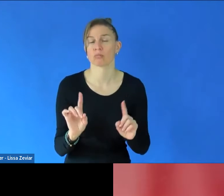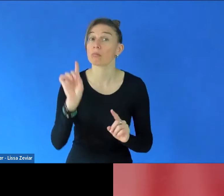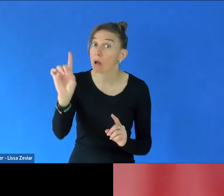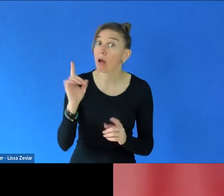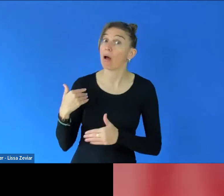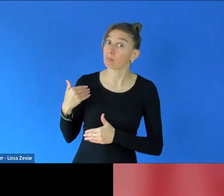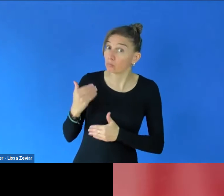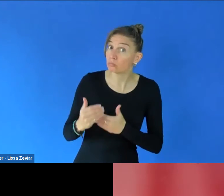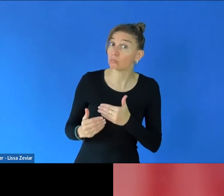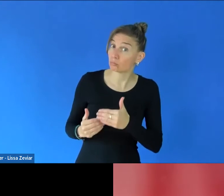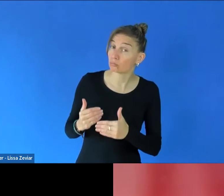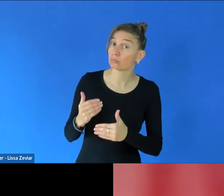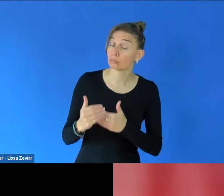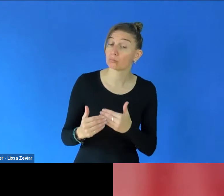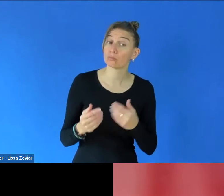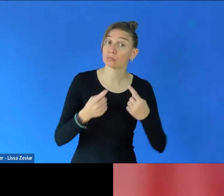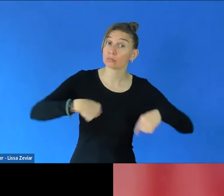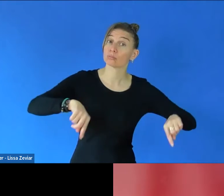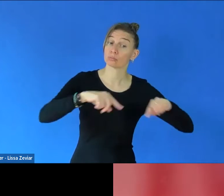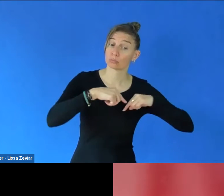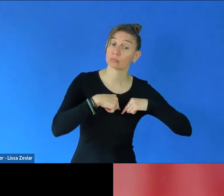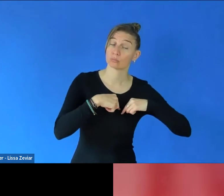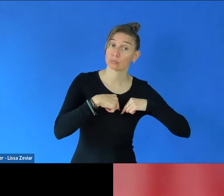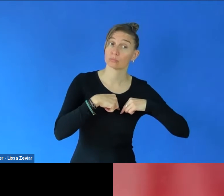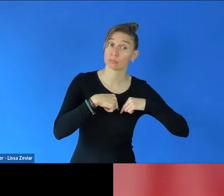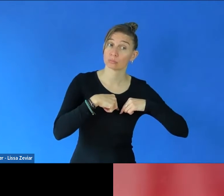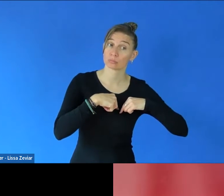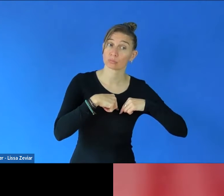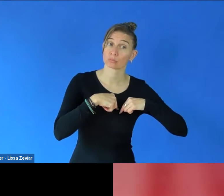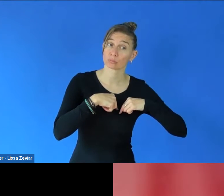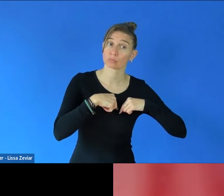we DPOs are not engaged to talk directly to the employers